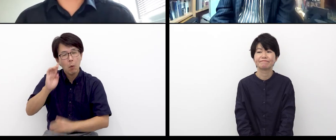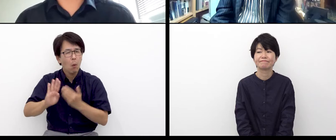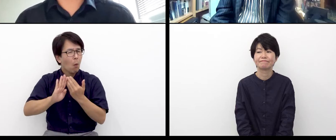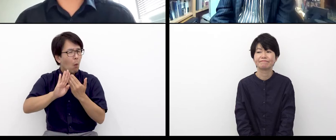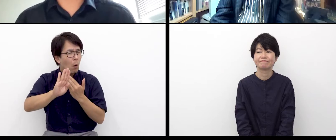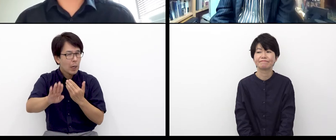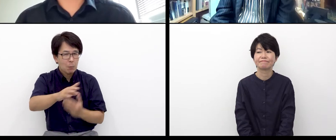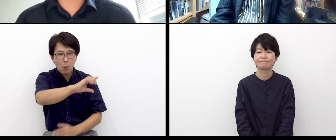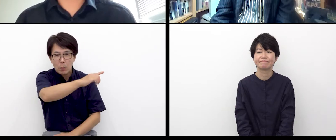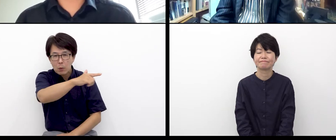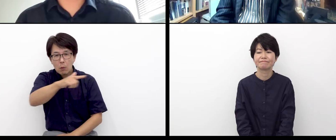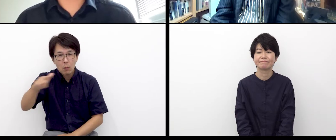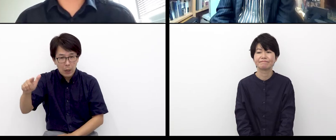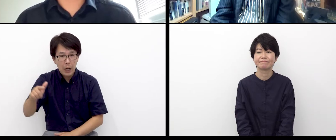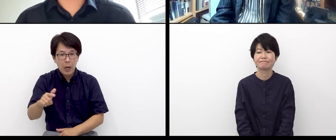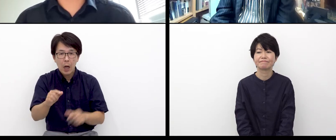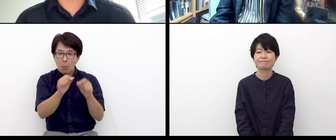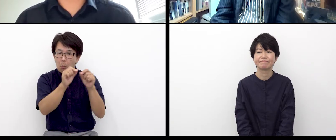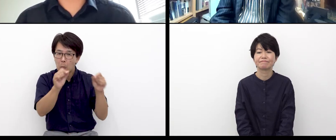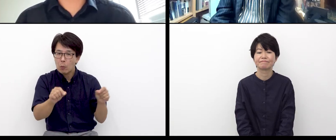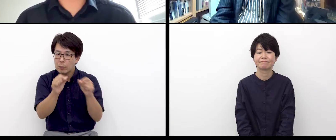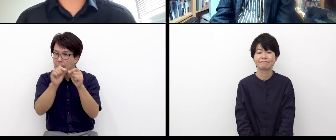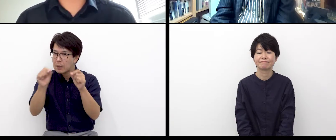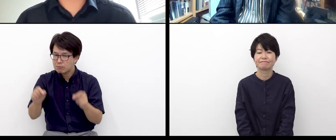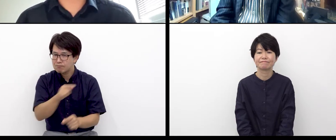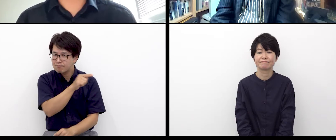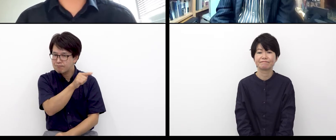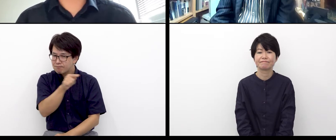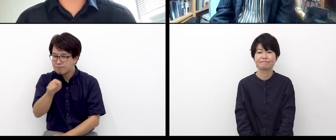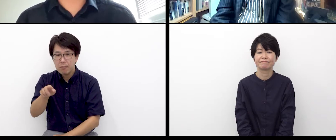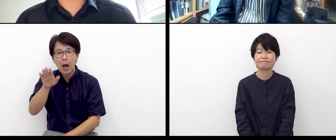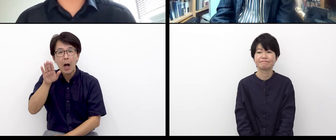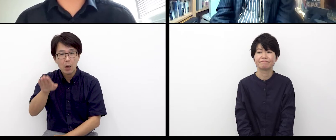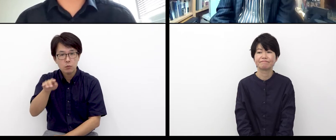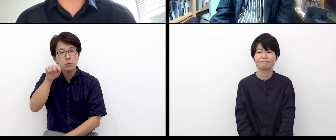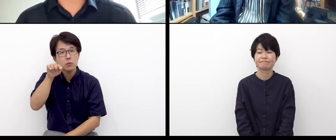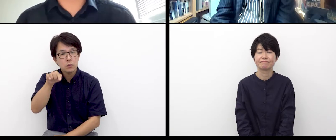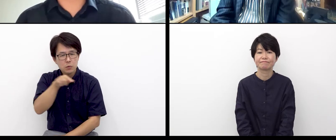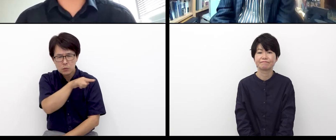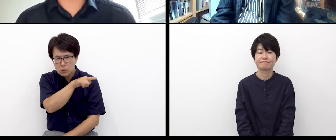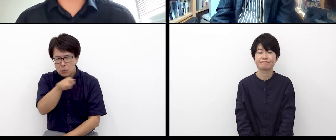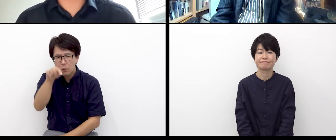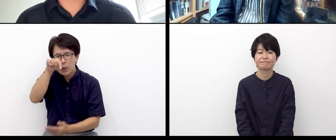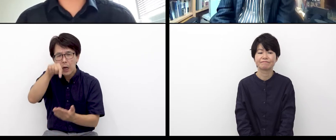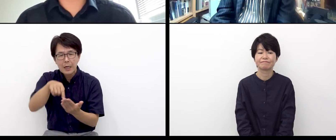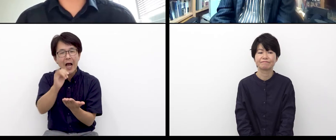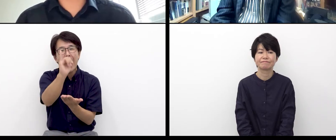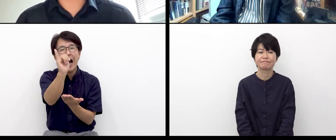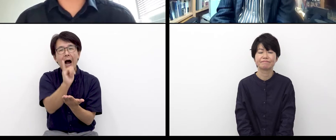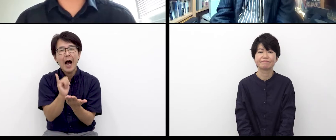there are many problems in society, of course.